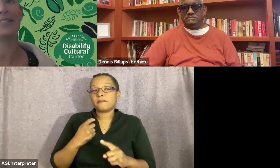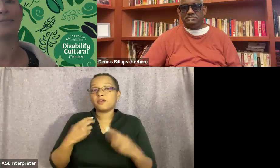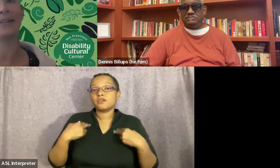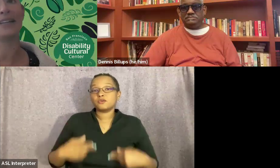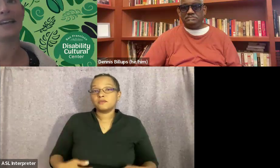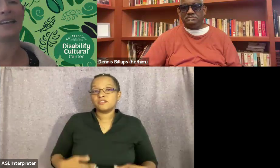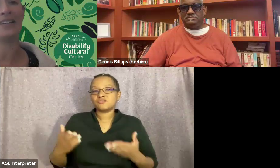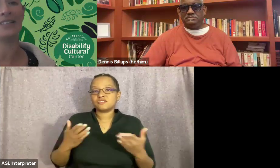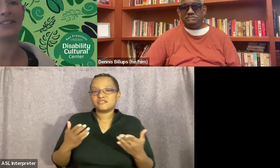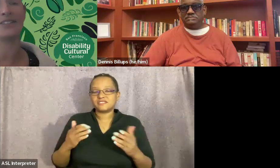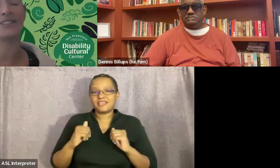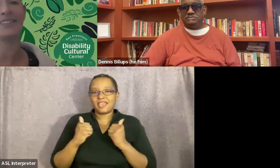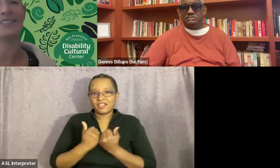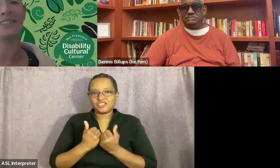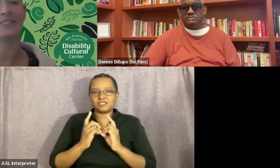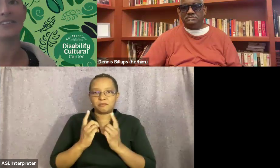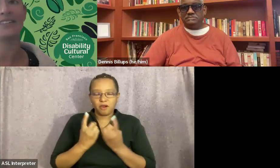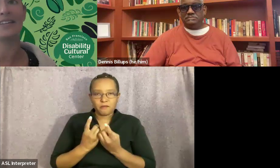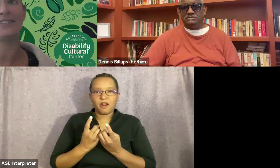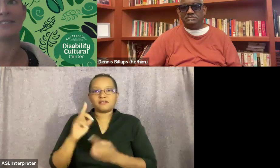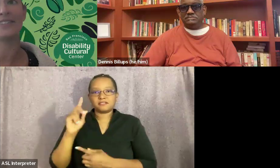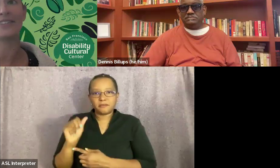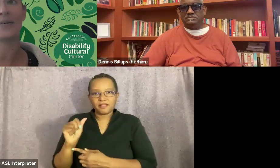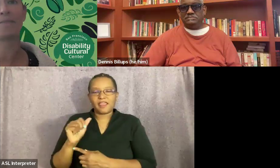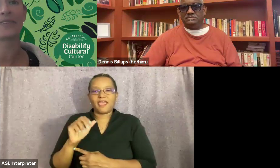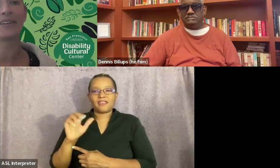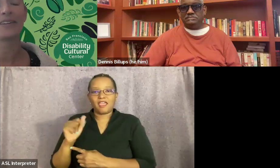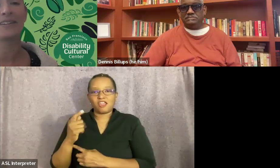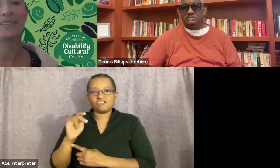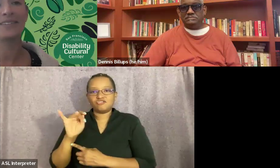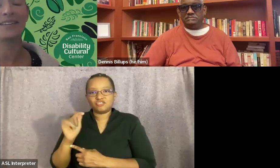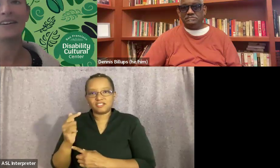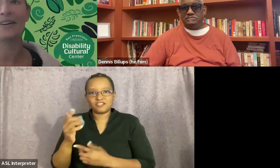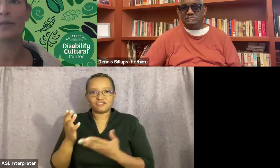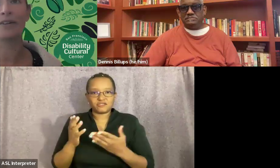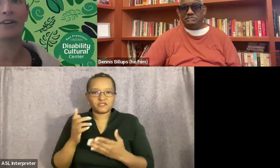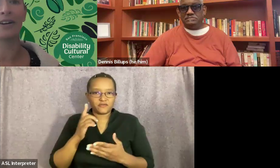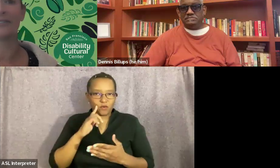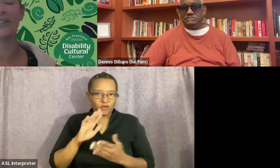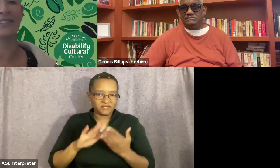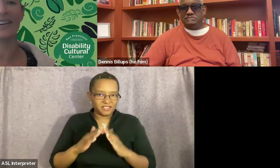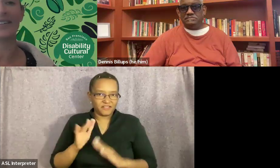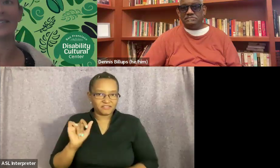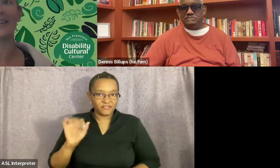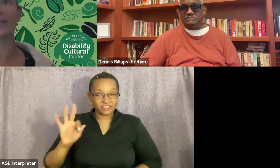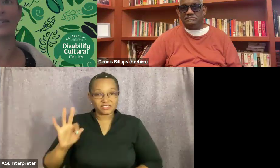Disability and Aging Services for the City of San Francisco. This is one of our first events as we